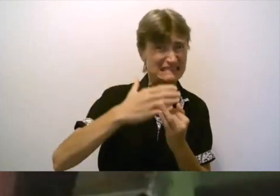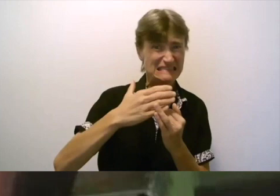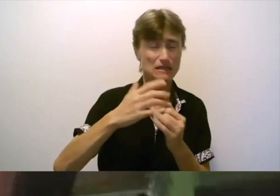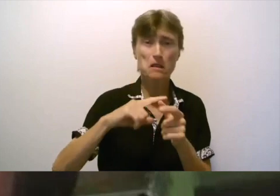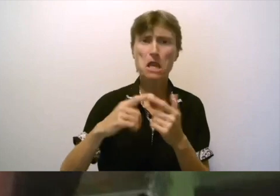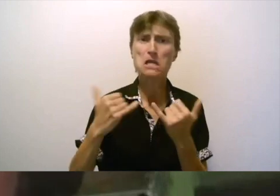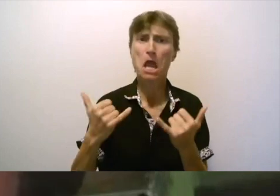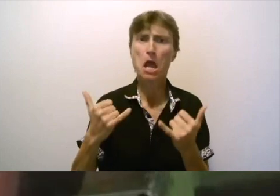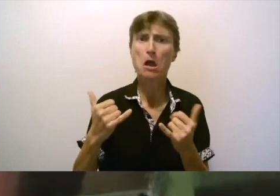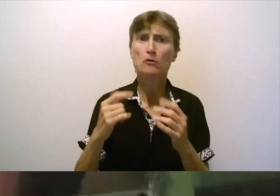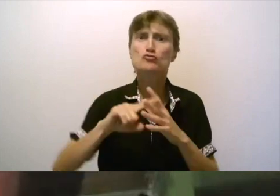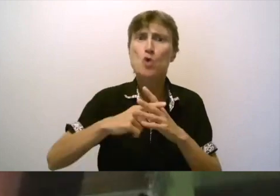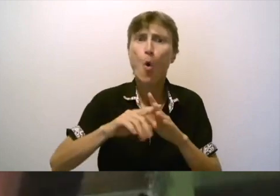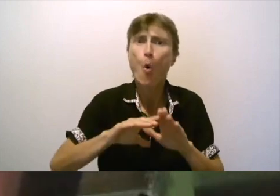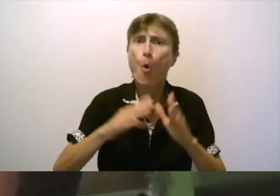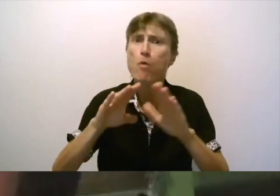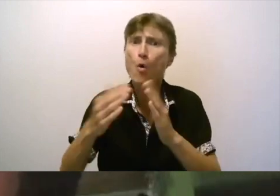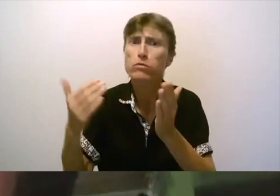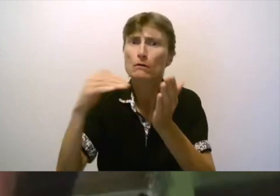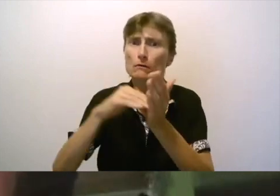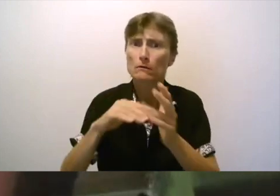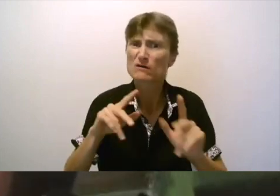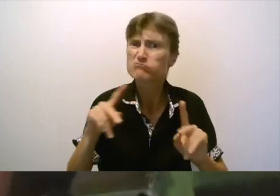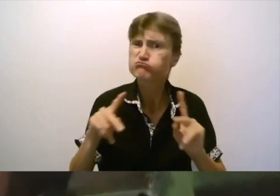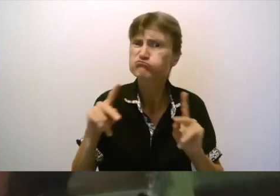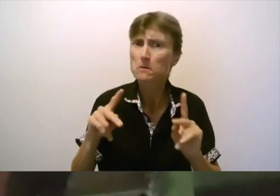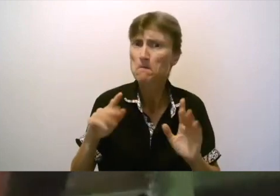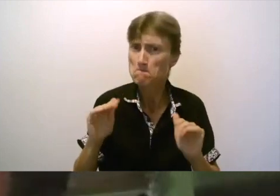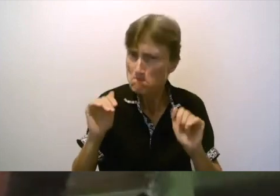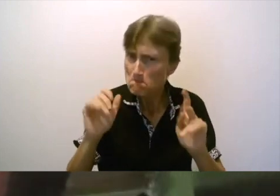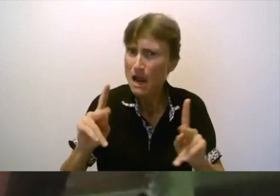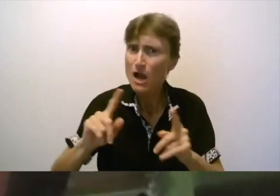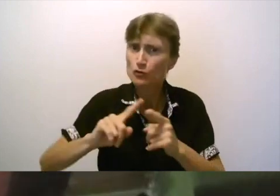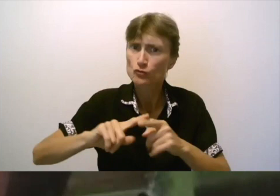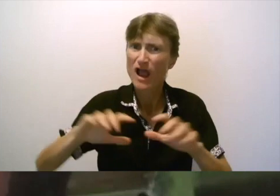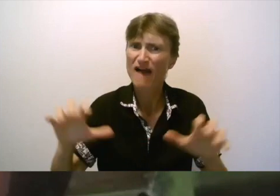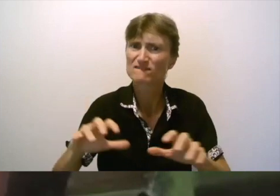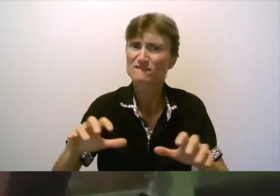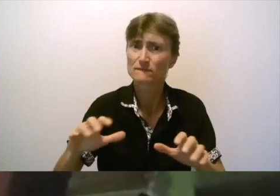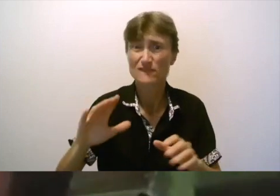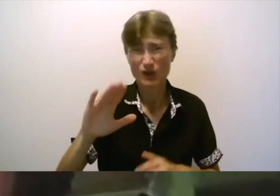to then uh having an active behavior practice no one is just going to sleep all day for the rest of their lives like that's